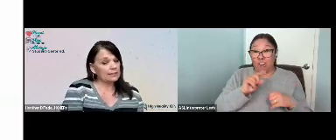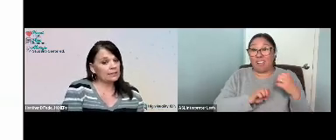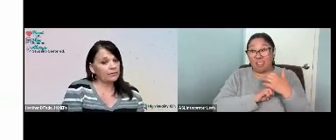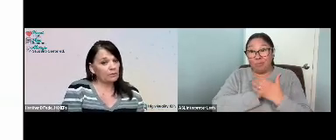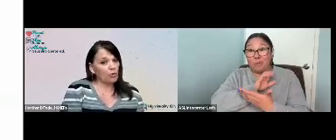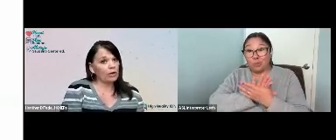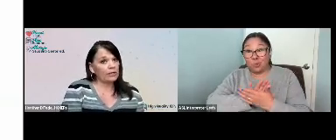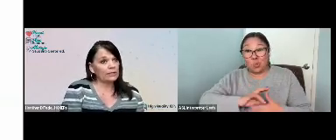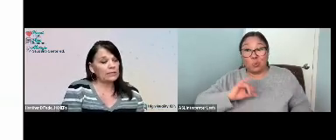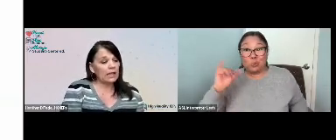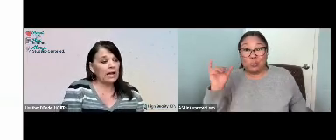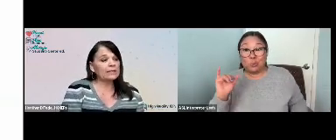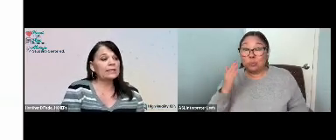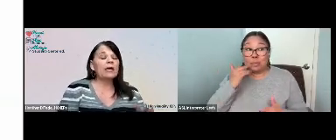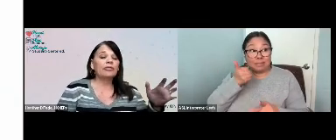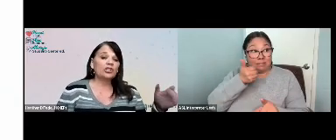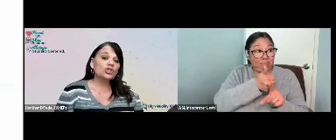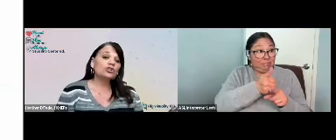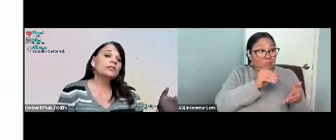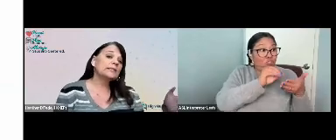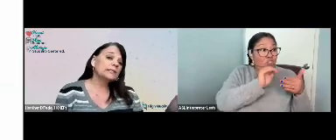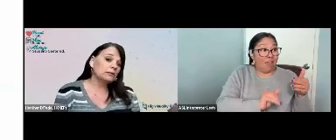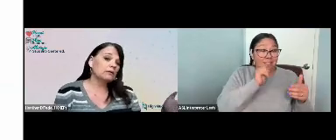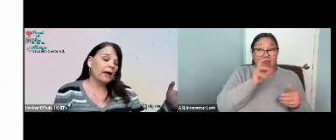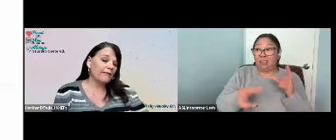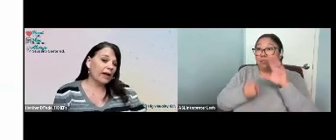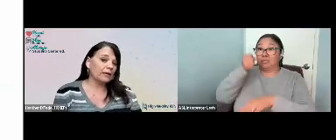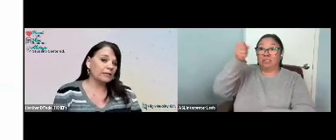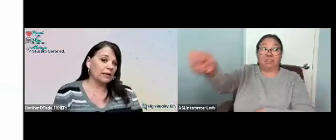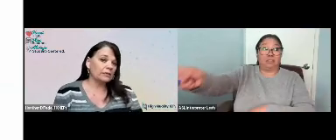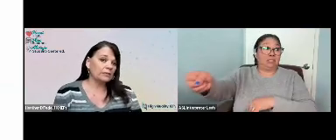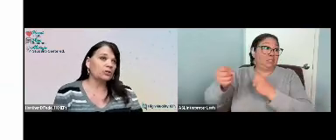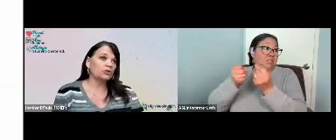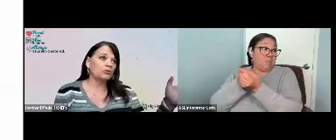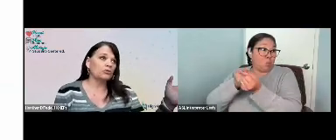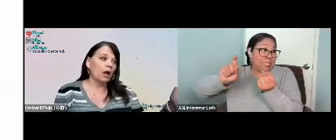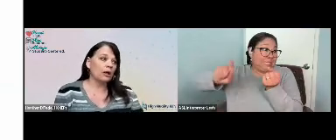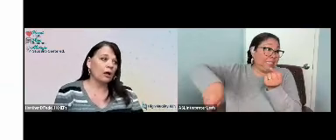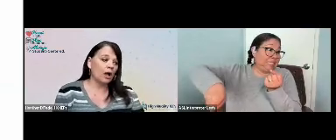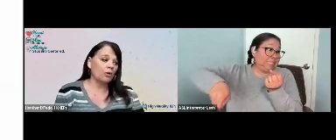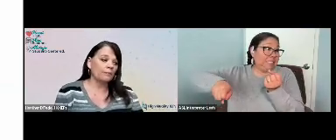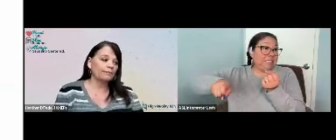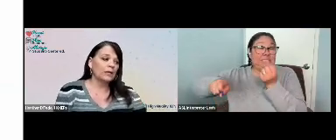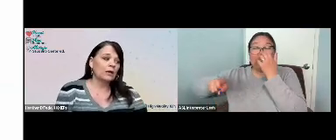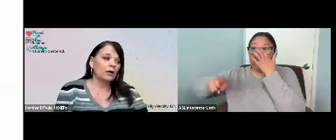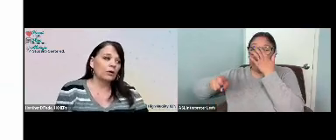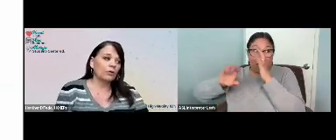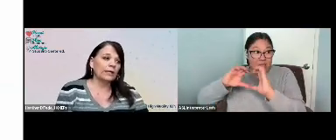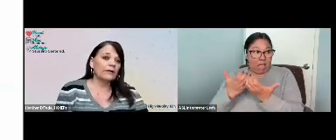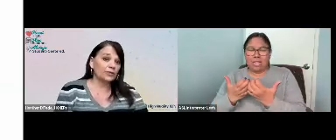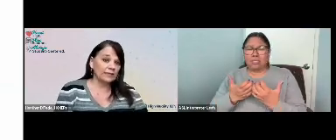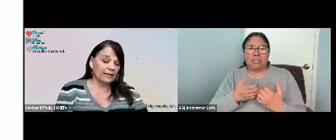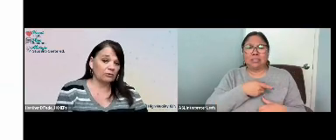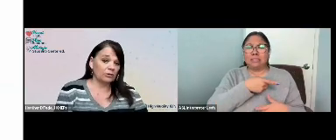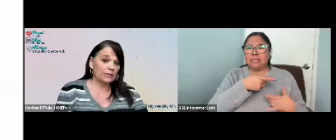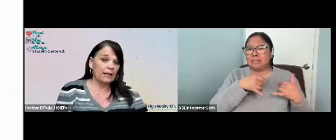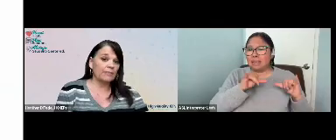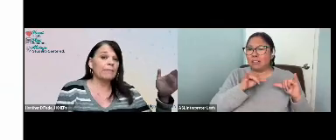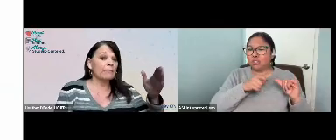in an extensive support needs class, they should still have access to uh grade level standards,